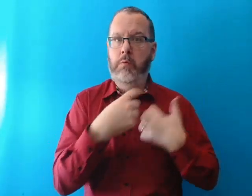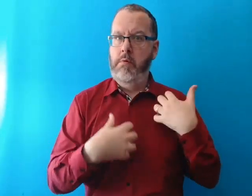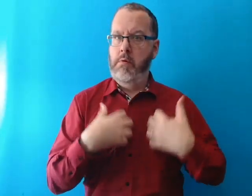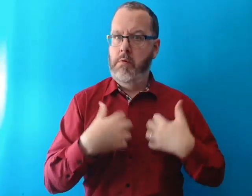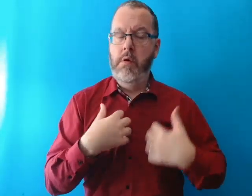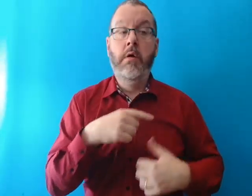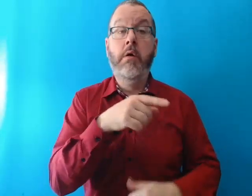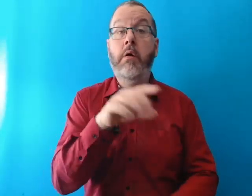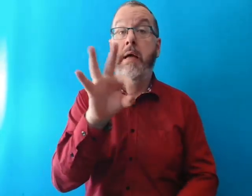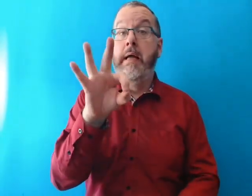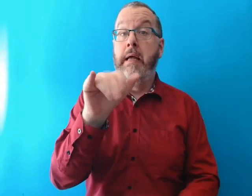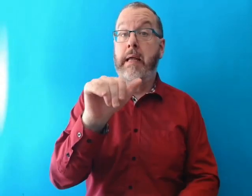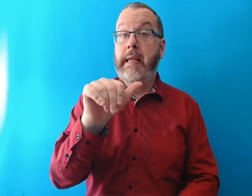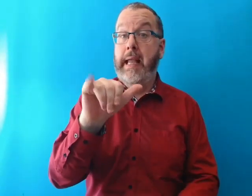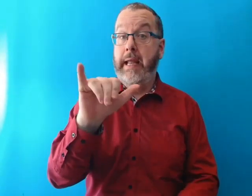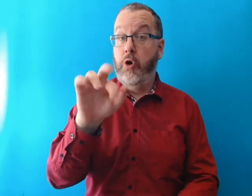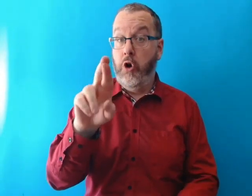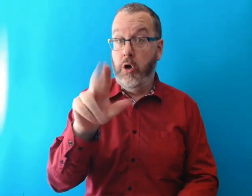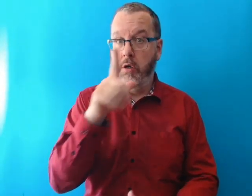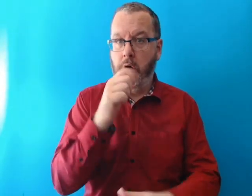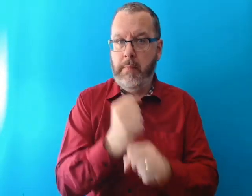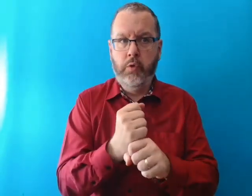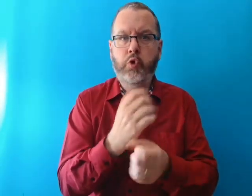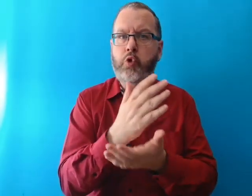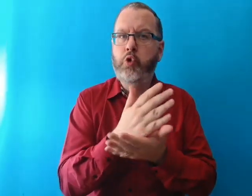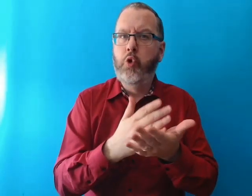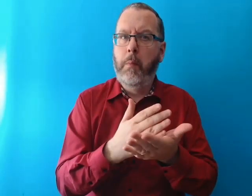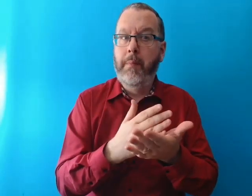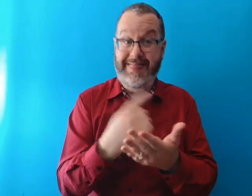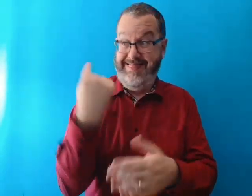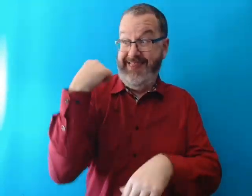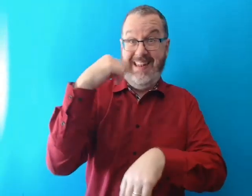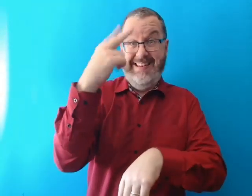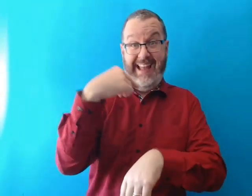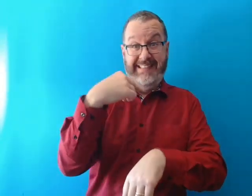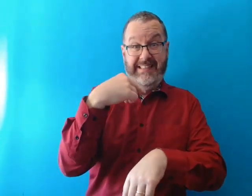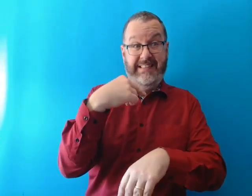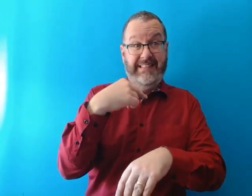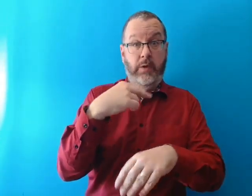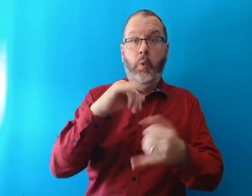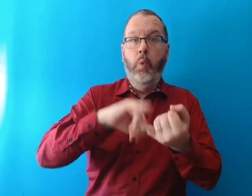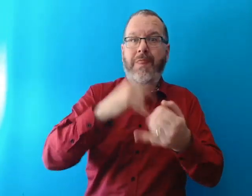where Gaynor talks about some of the local people who had been in the pub that night